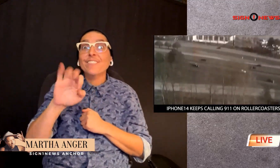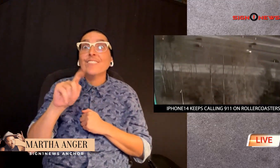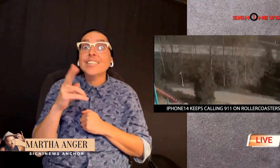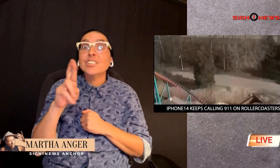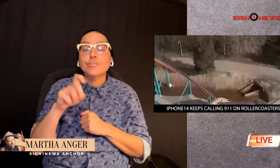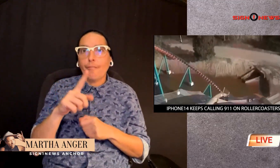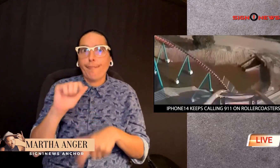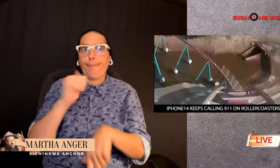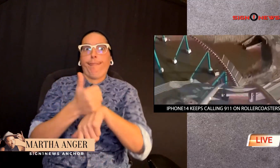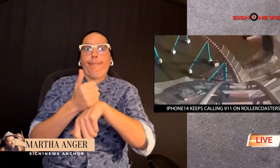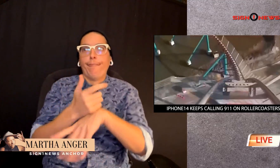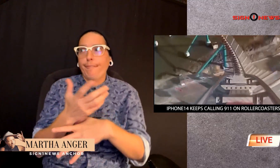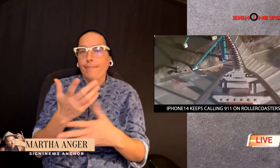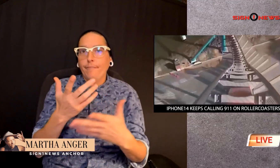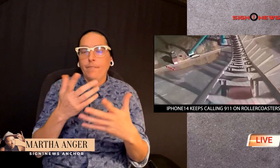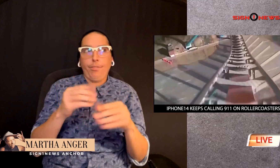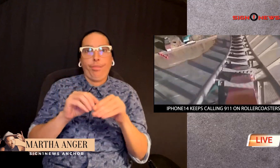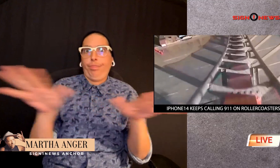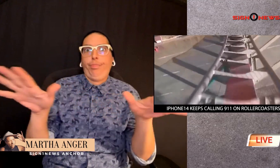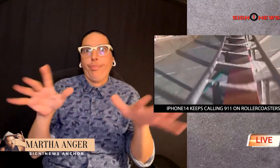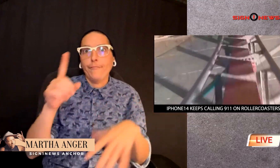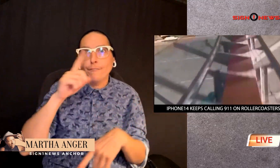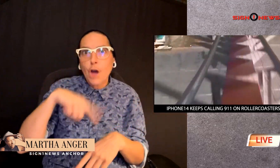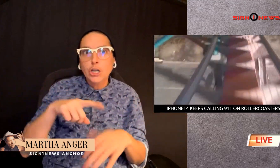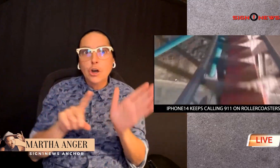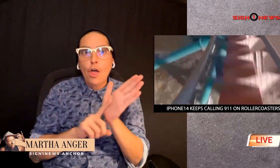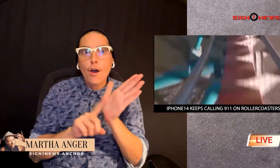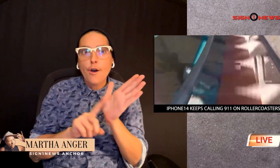the feature has set off false alarms for emergency personnel.